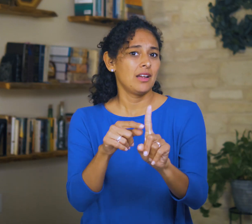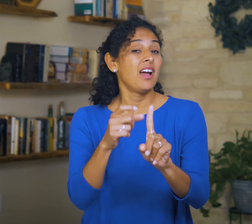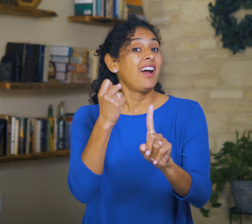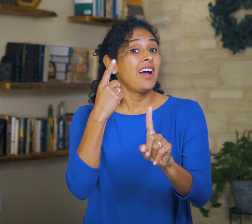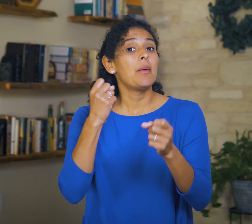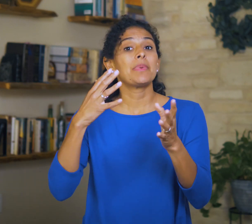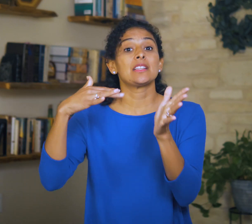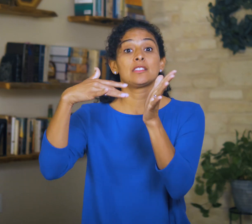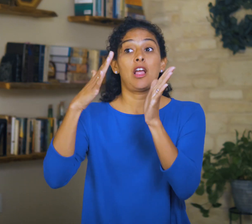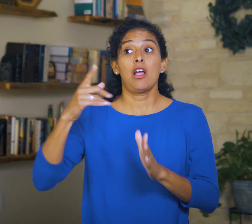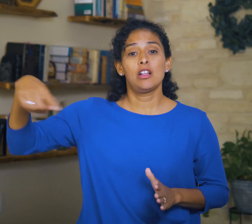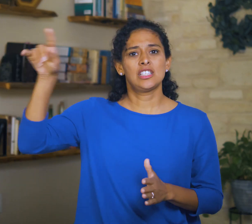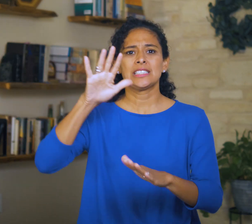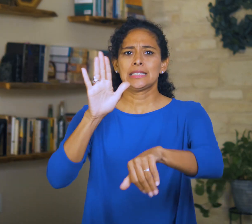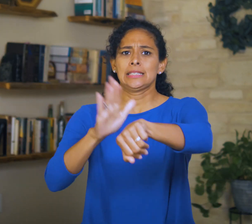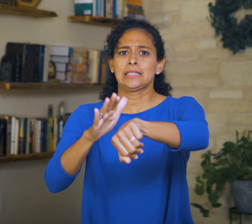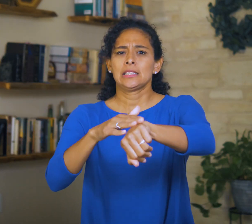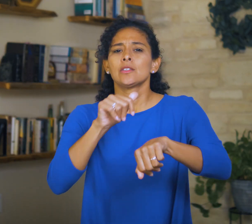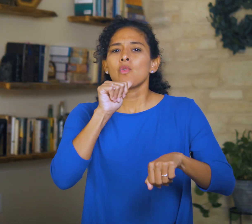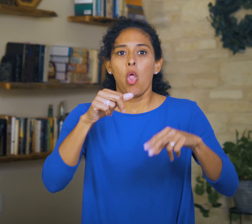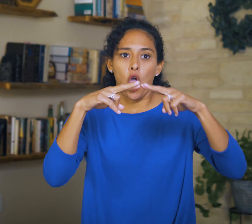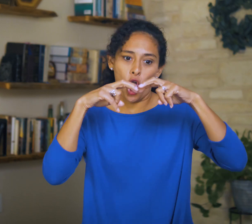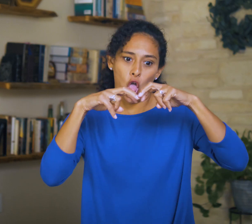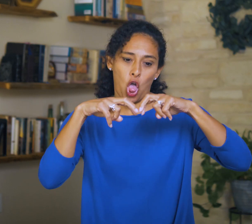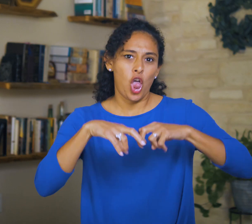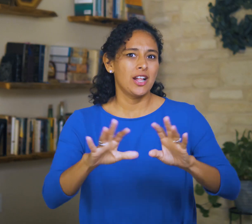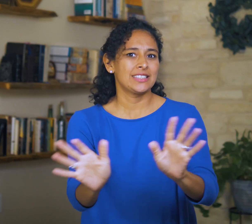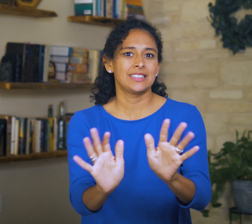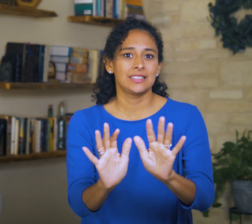scholars warn against getting into the weeds,